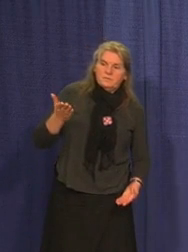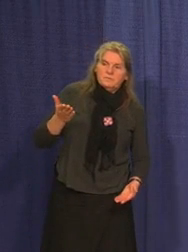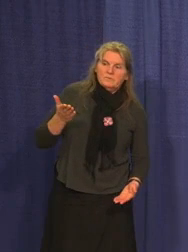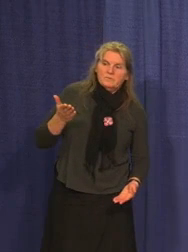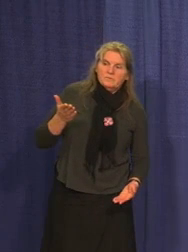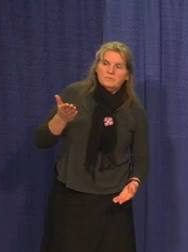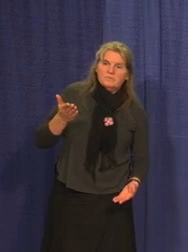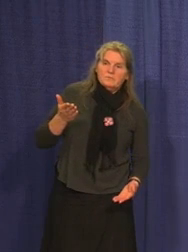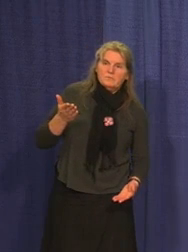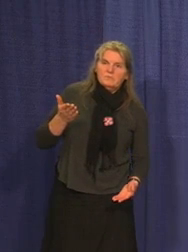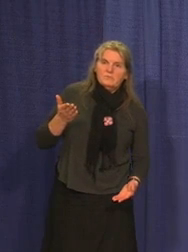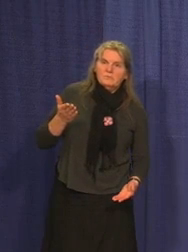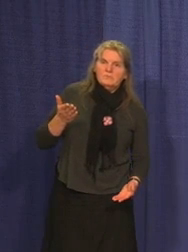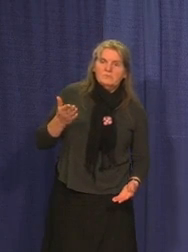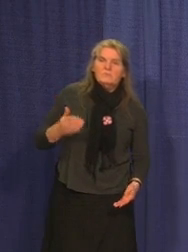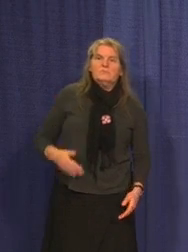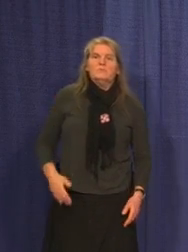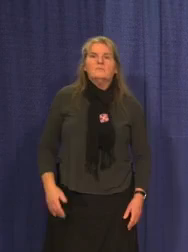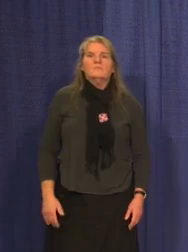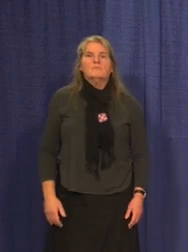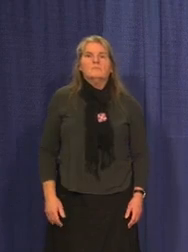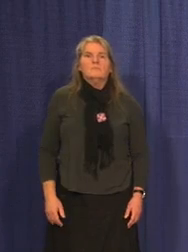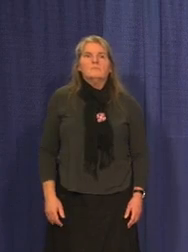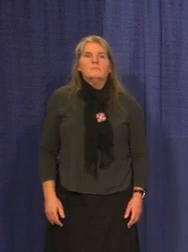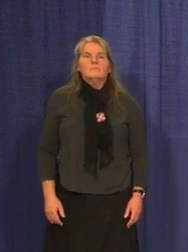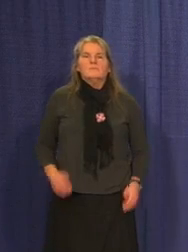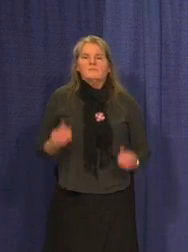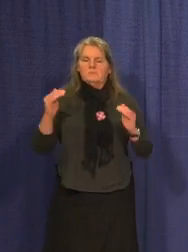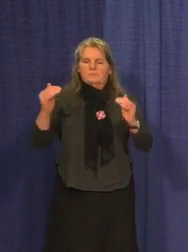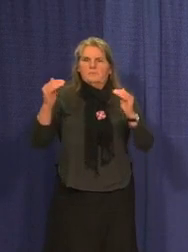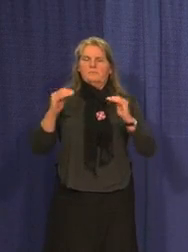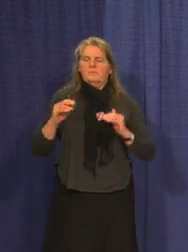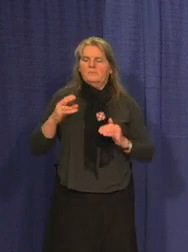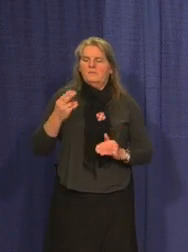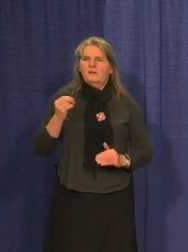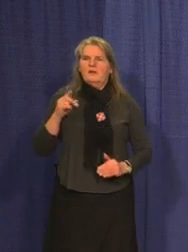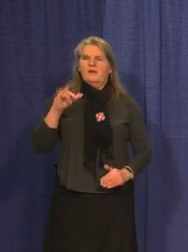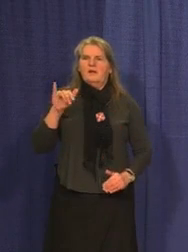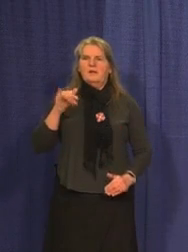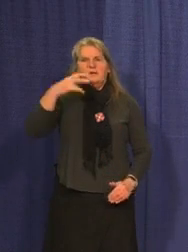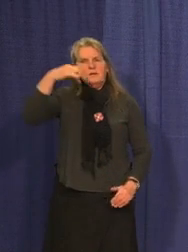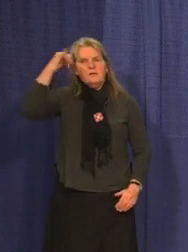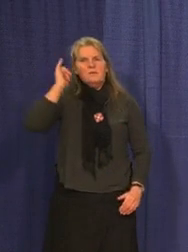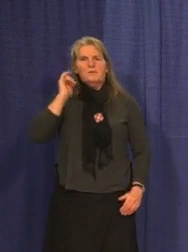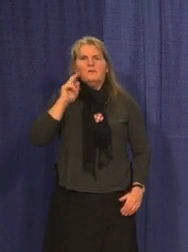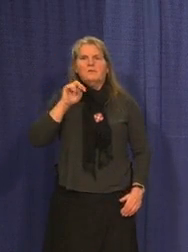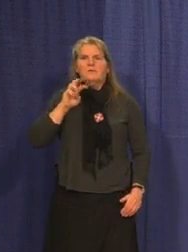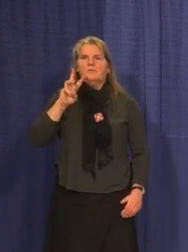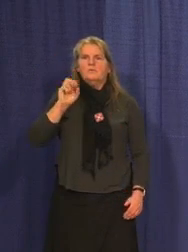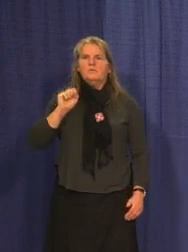Pat: Bath? We will move on then to Haley,